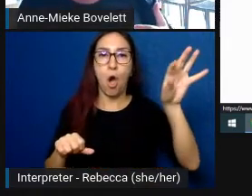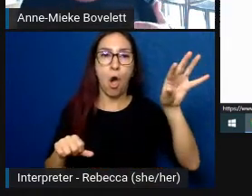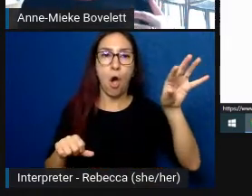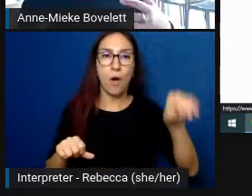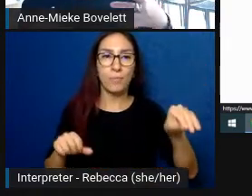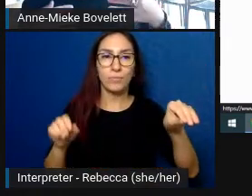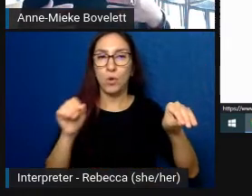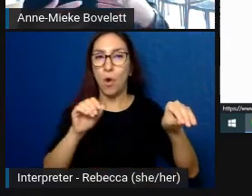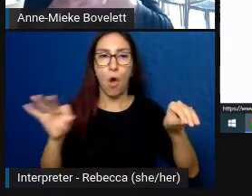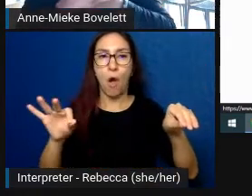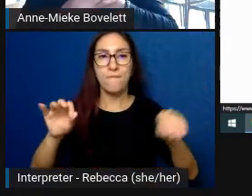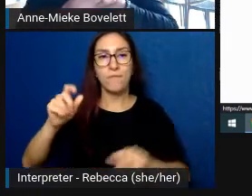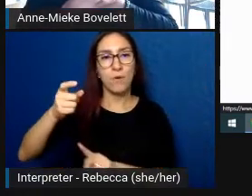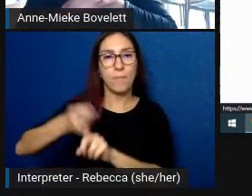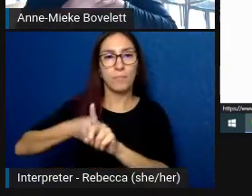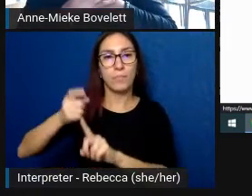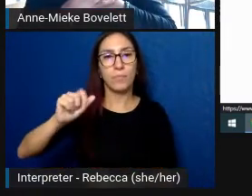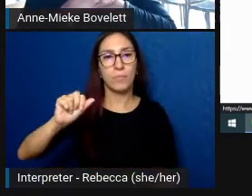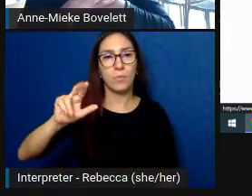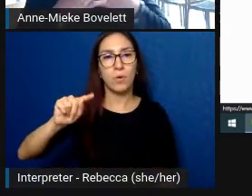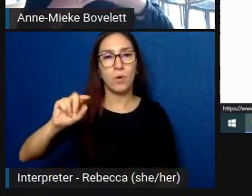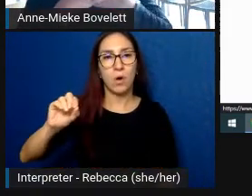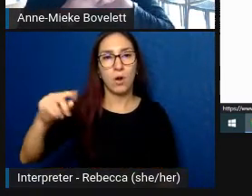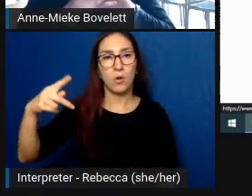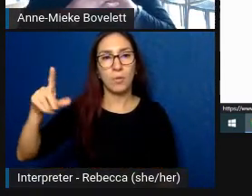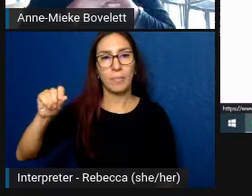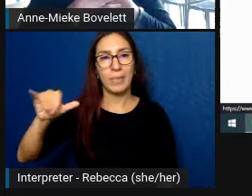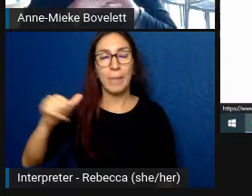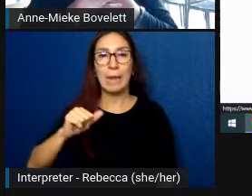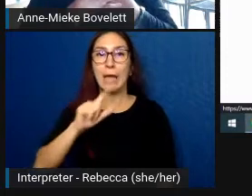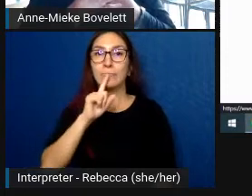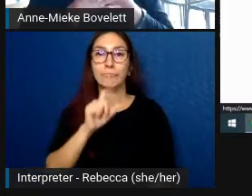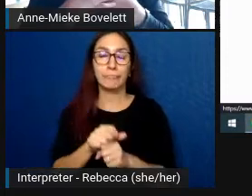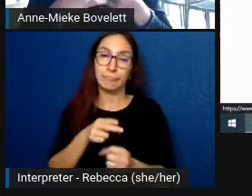but I sincerely believe if you're asking me,